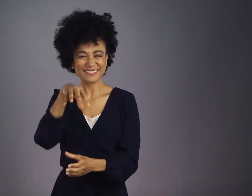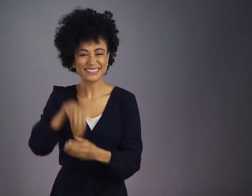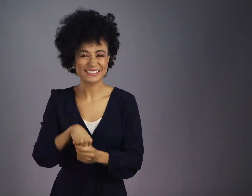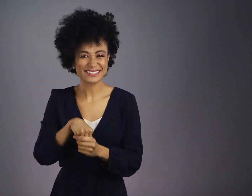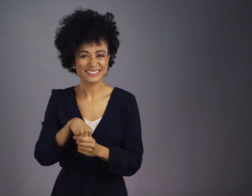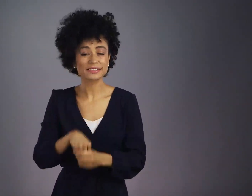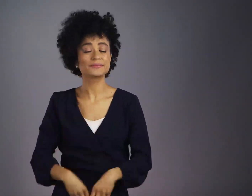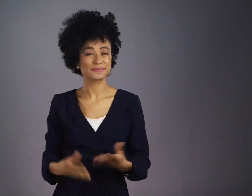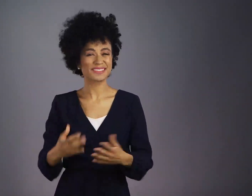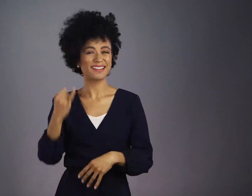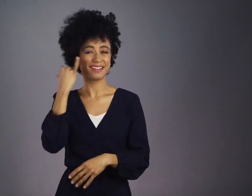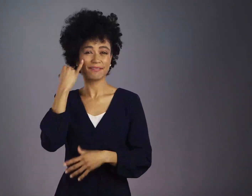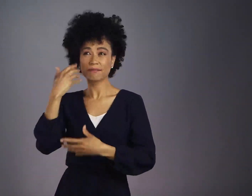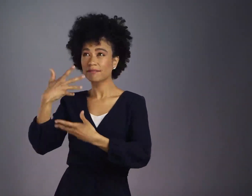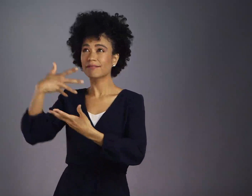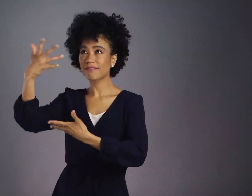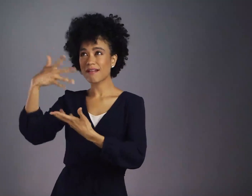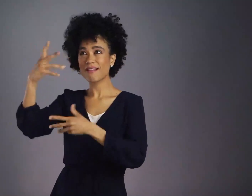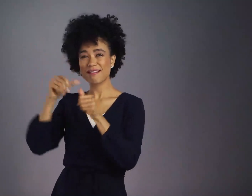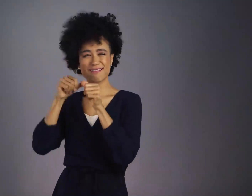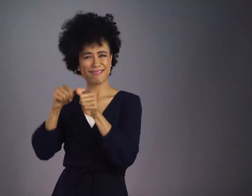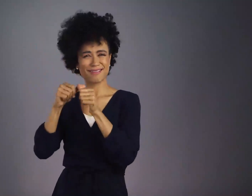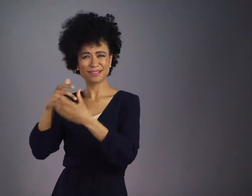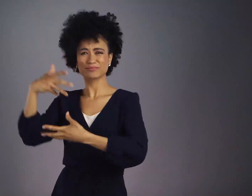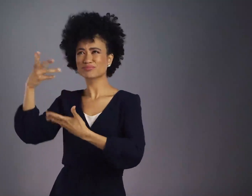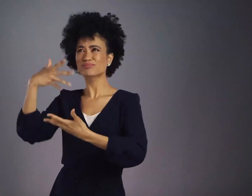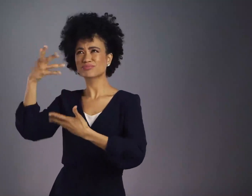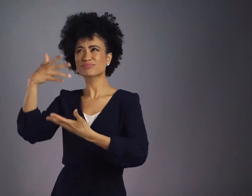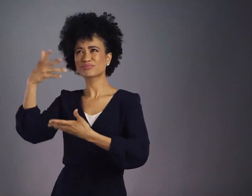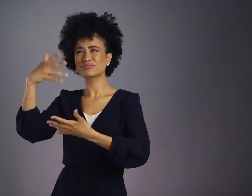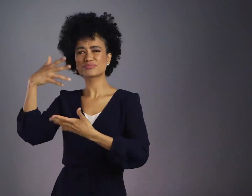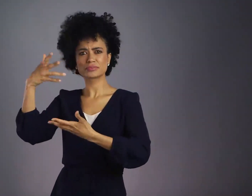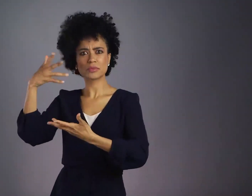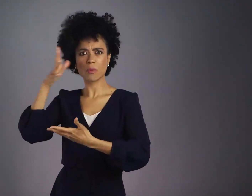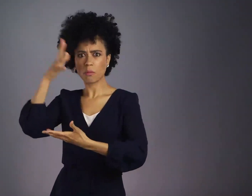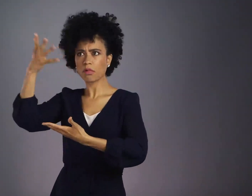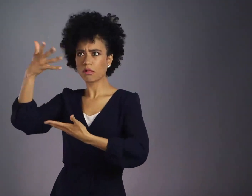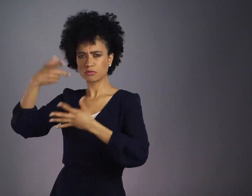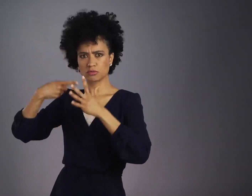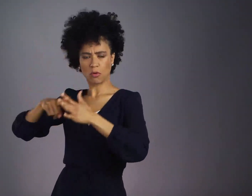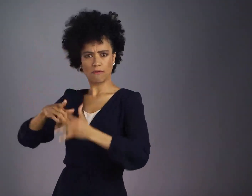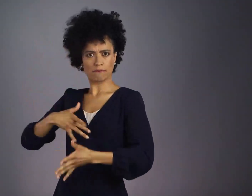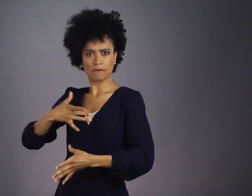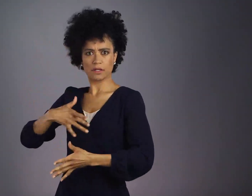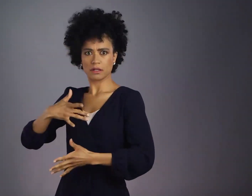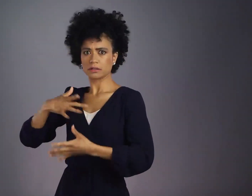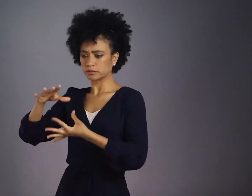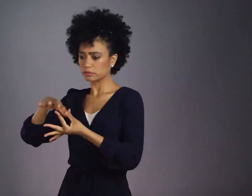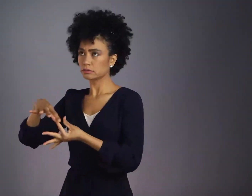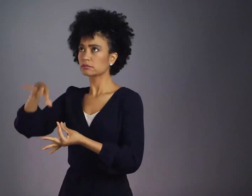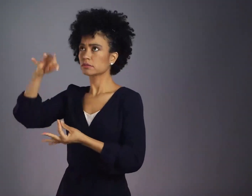If we have carefully followed directions, we have begun to sense the ﬂow of His Spirit into us.